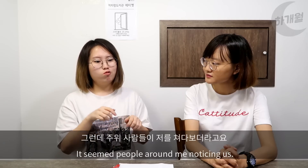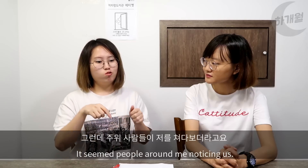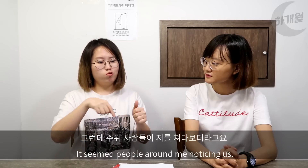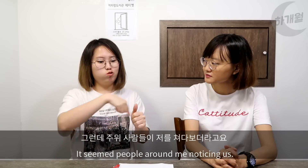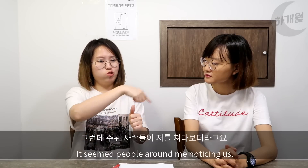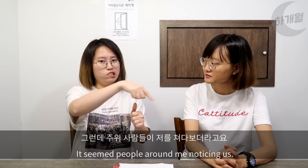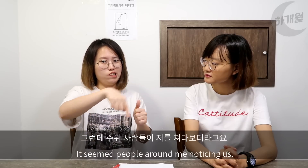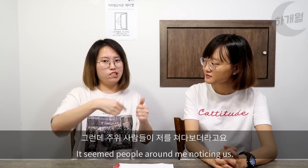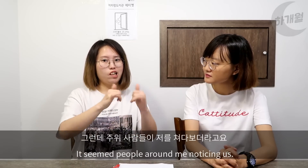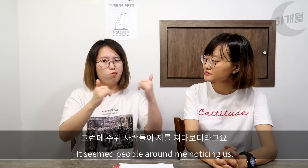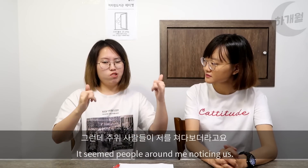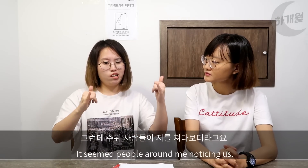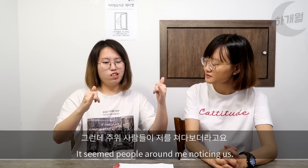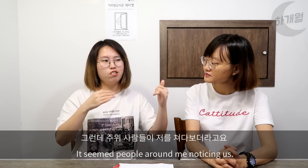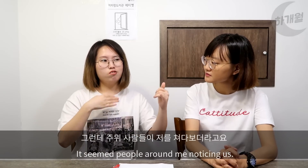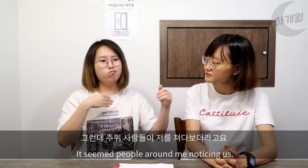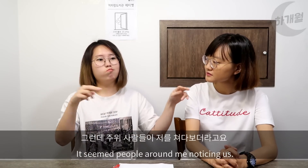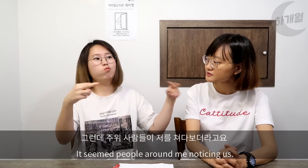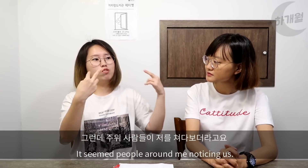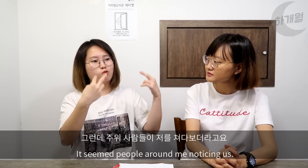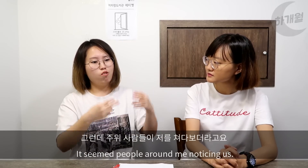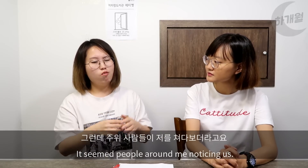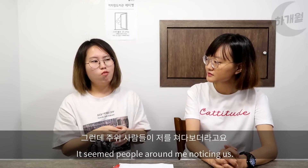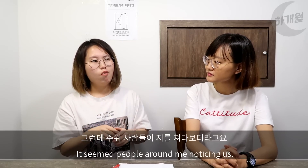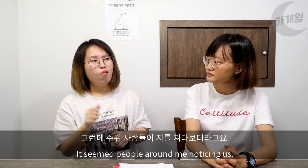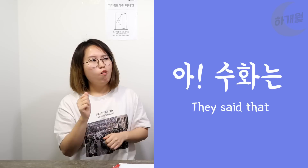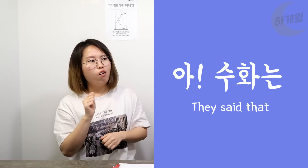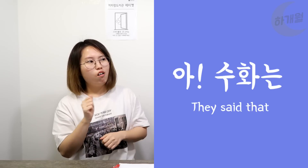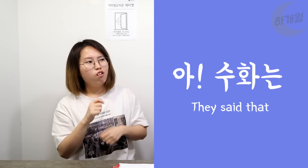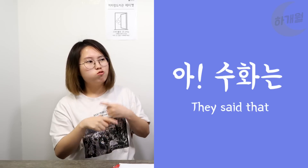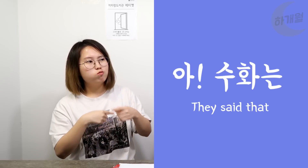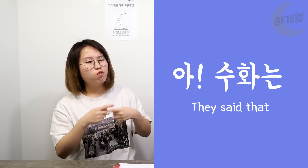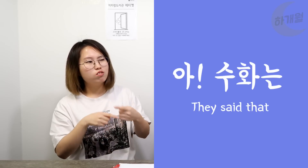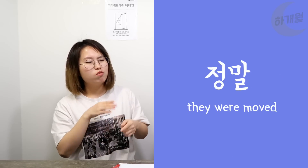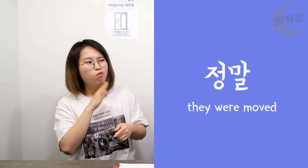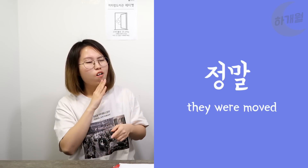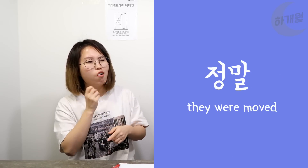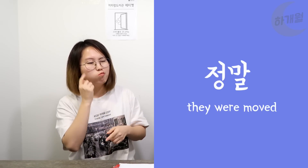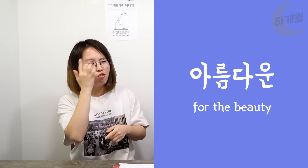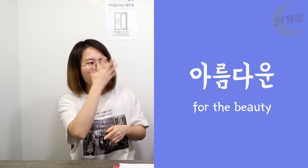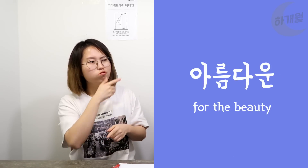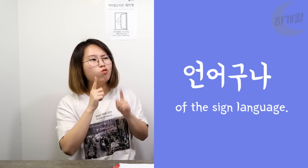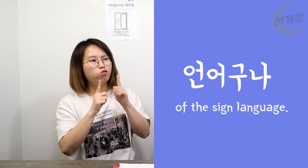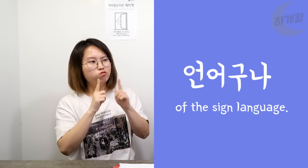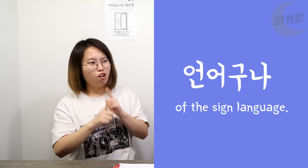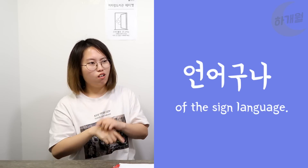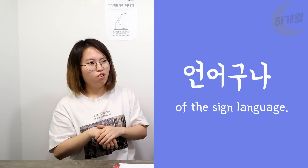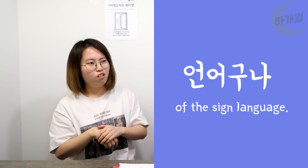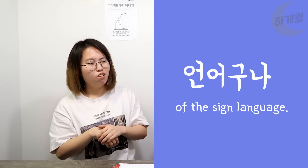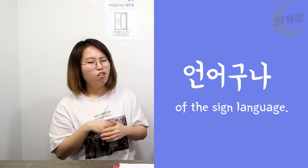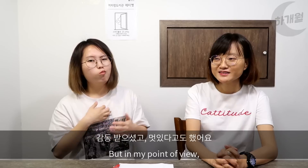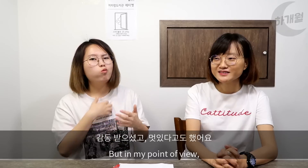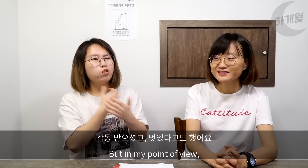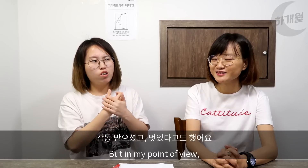It seemed people around me noticing us. They said that they were moved for the beauty of the sign language.